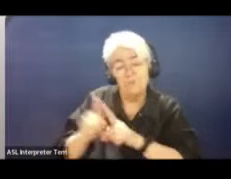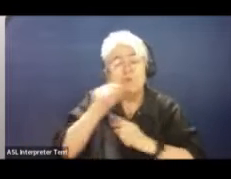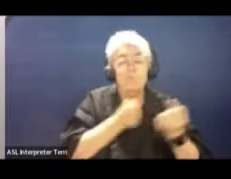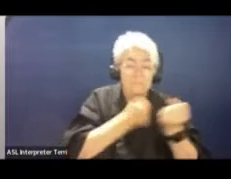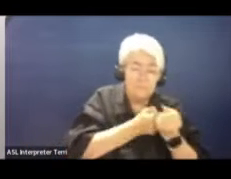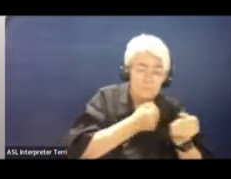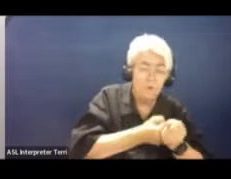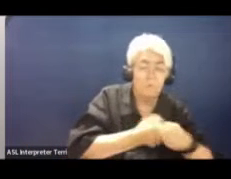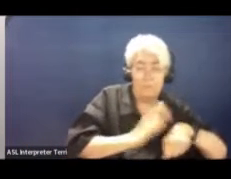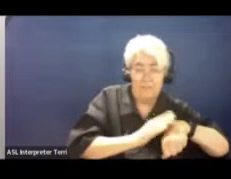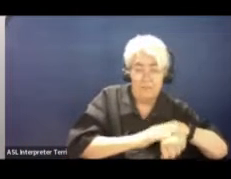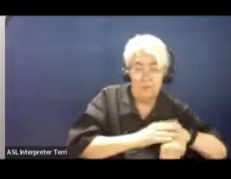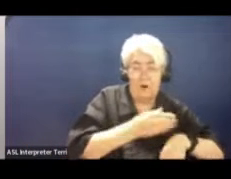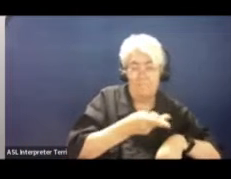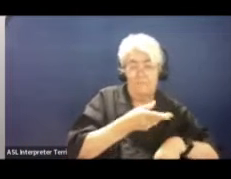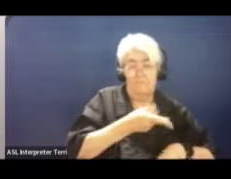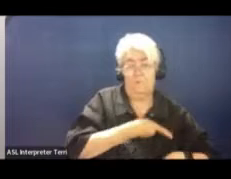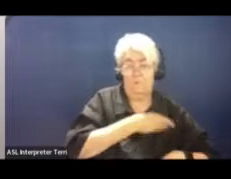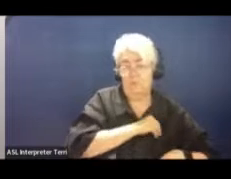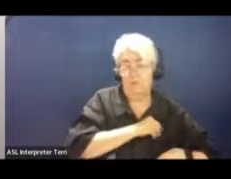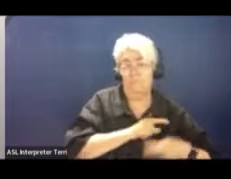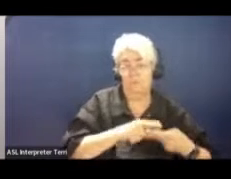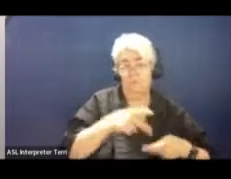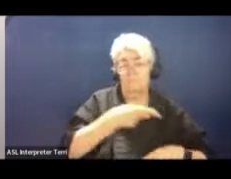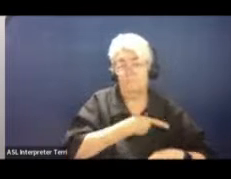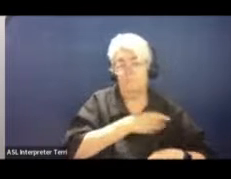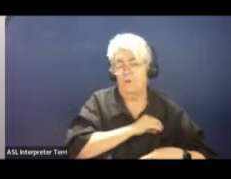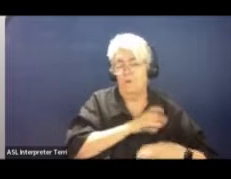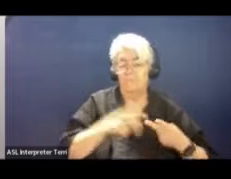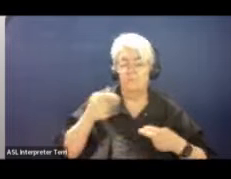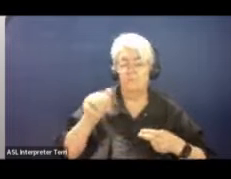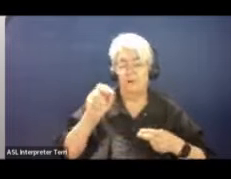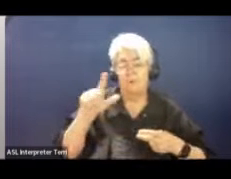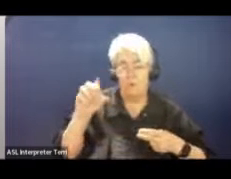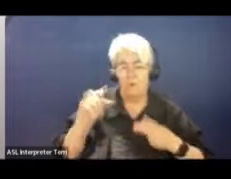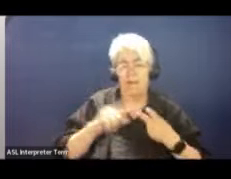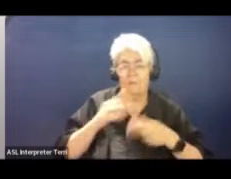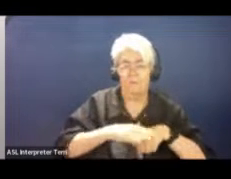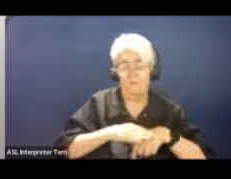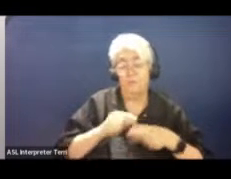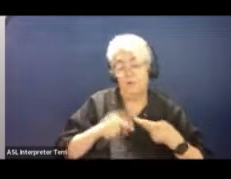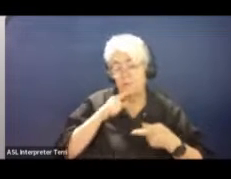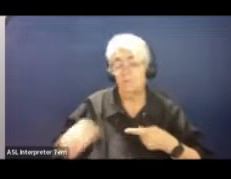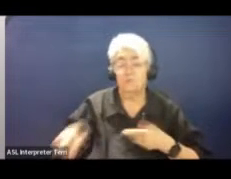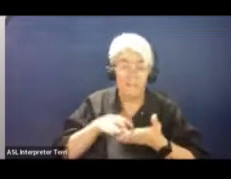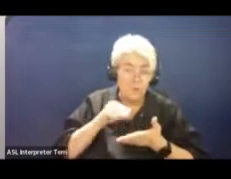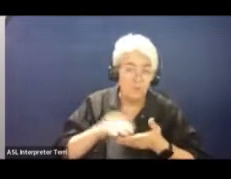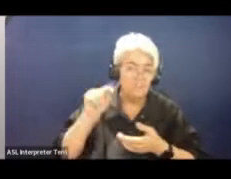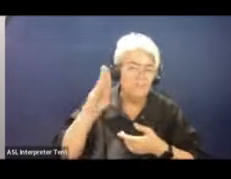officers. With the protocol survivors get to learn about their brain injuries and learn new skills to manage the